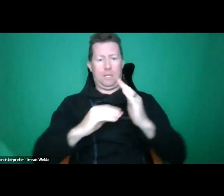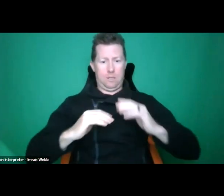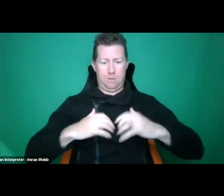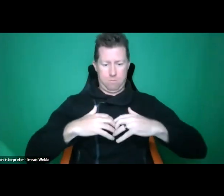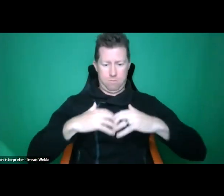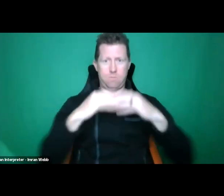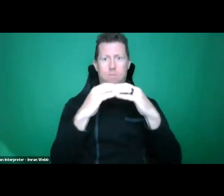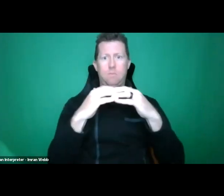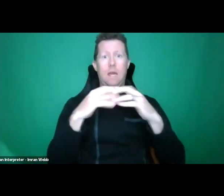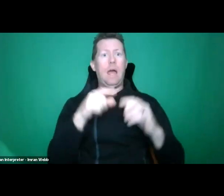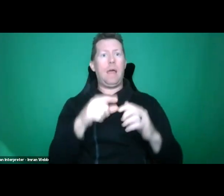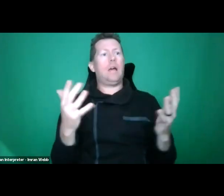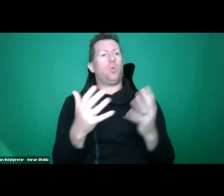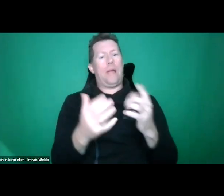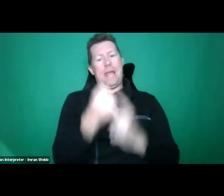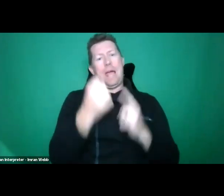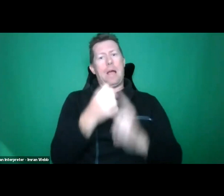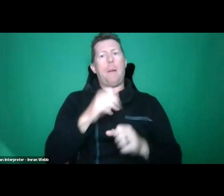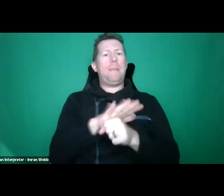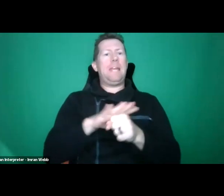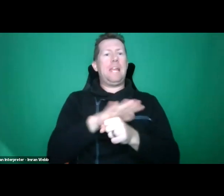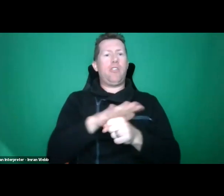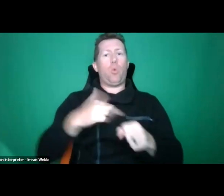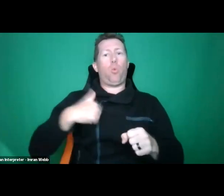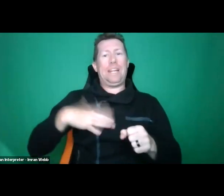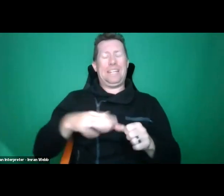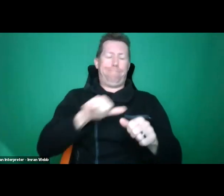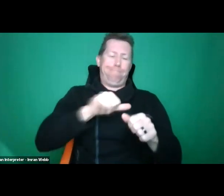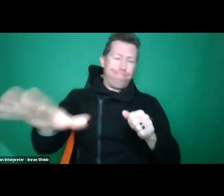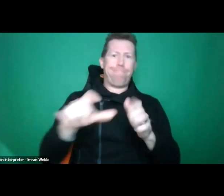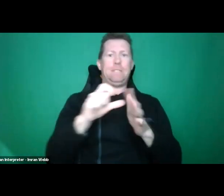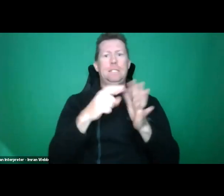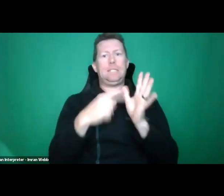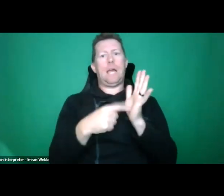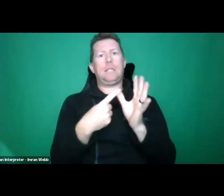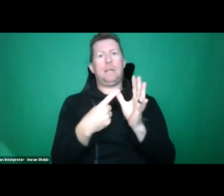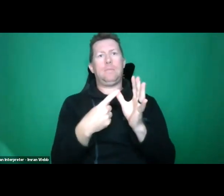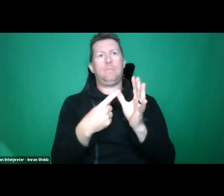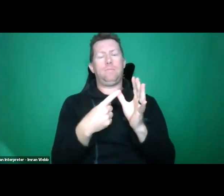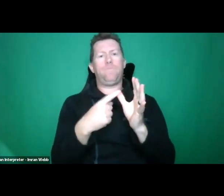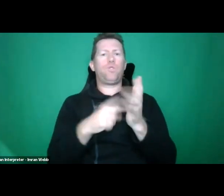an outcome area where we need good data and data development.